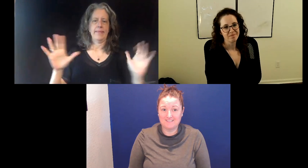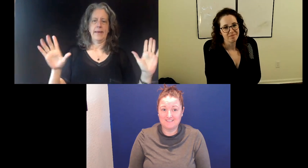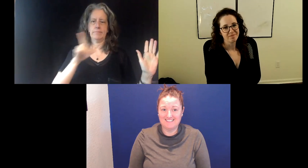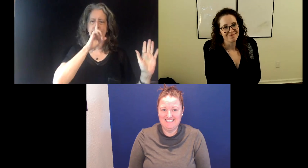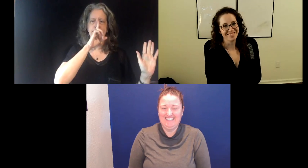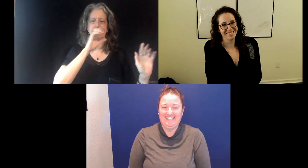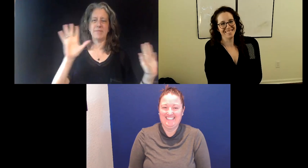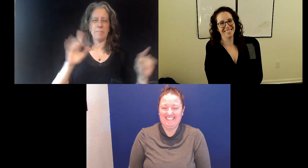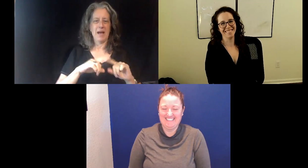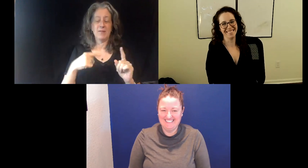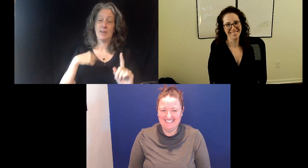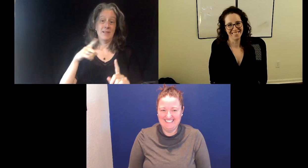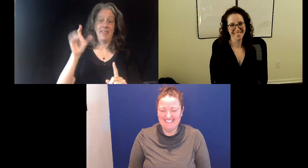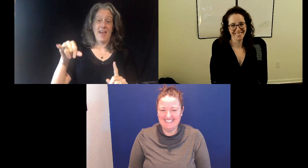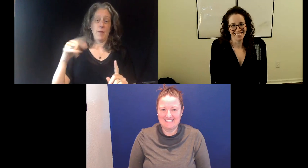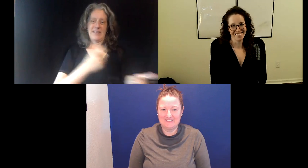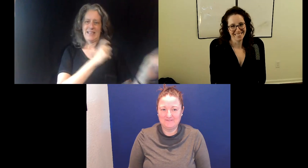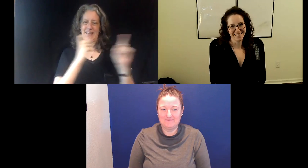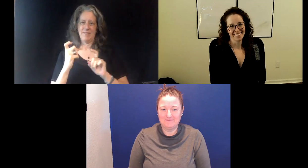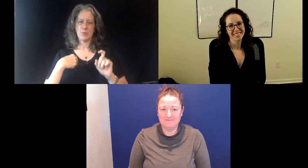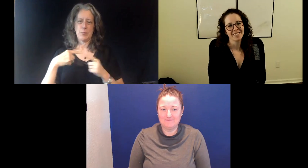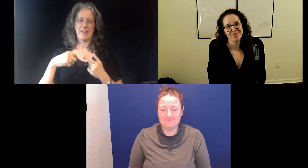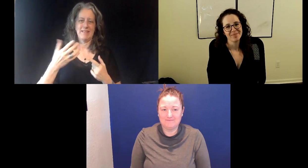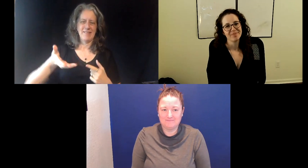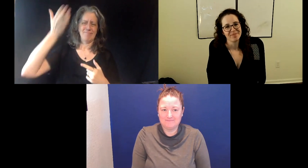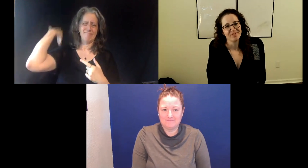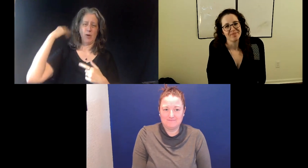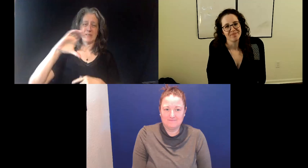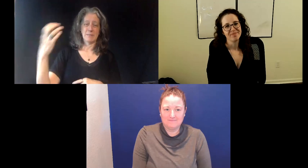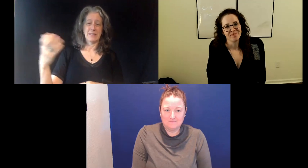um i wouldn't i wouldn't sell it for anything um but i mean it was a gift